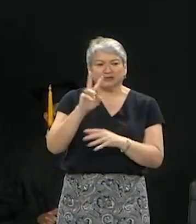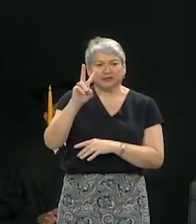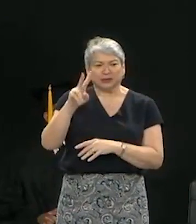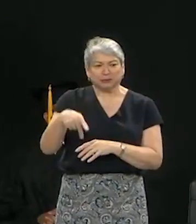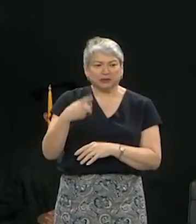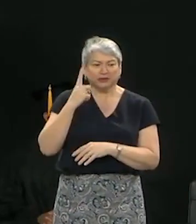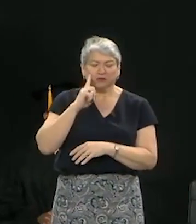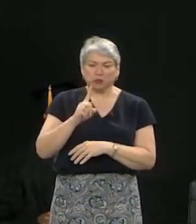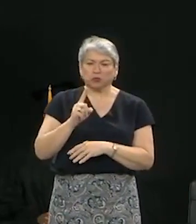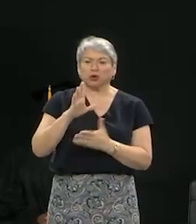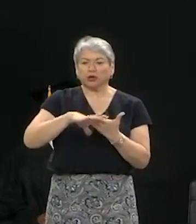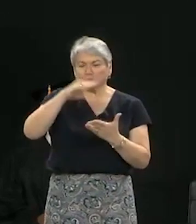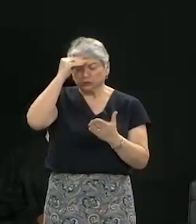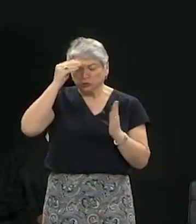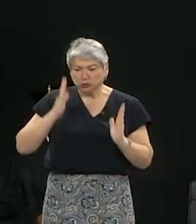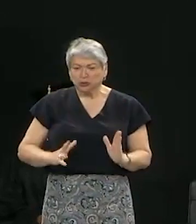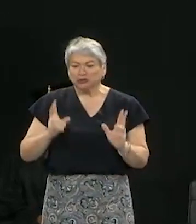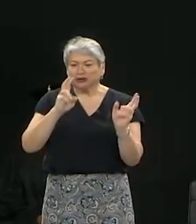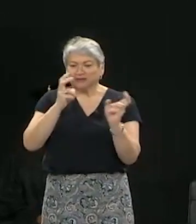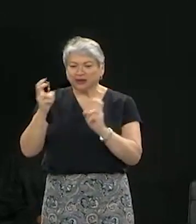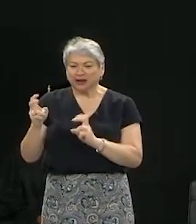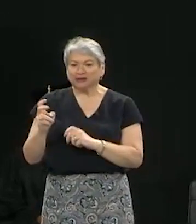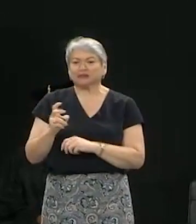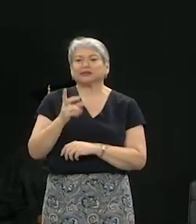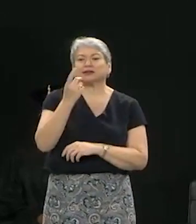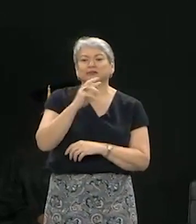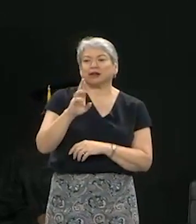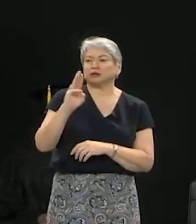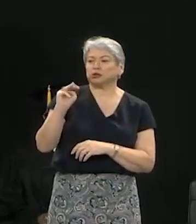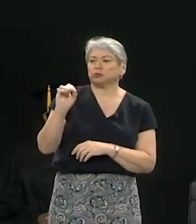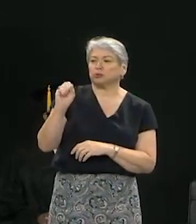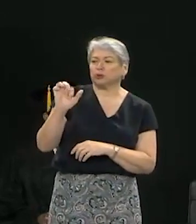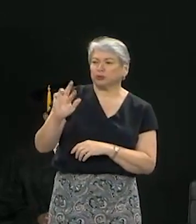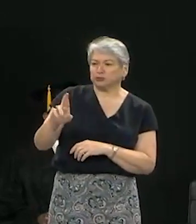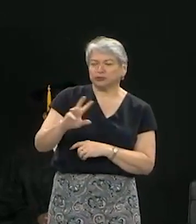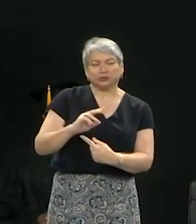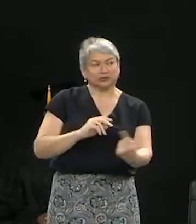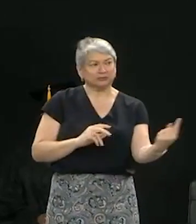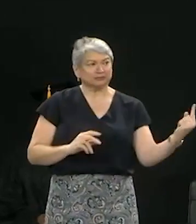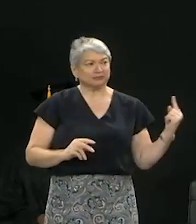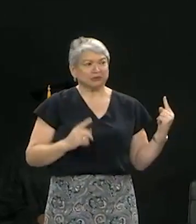Dr. Steven R. Moser, to come forward for the conferral of degrees.